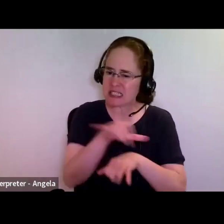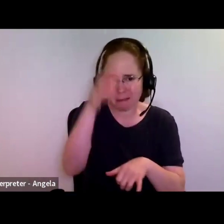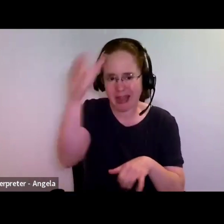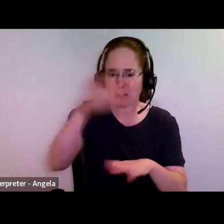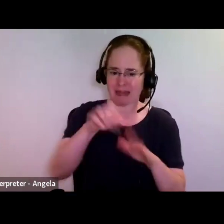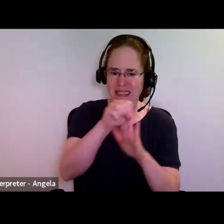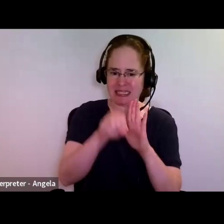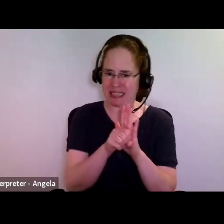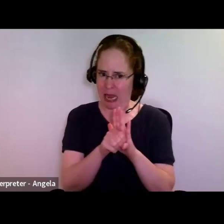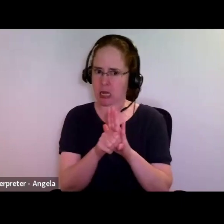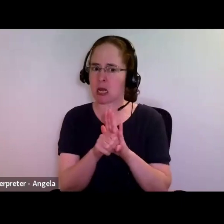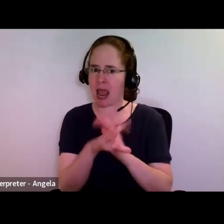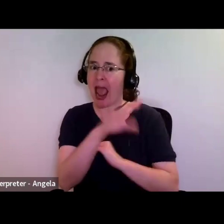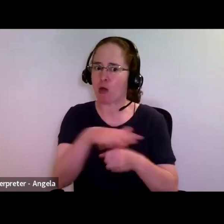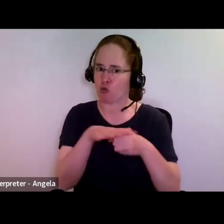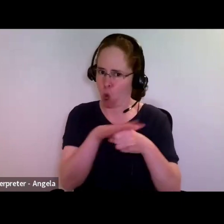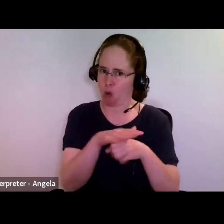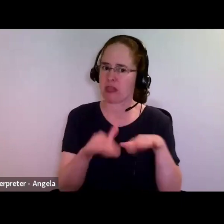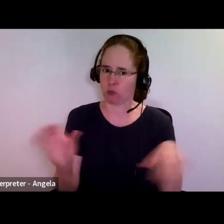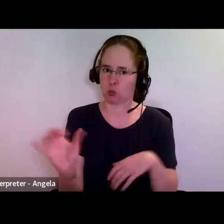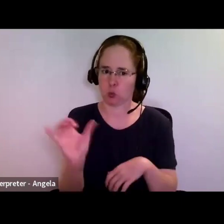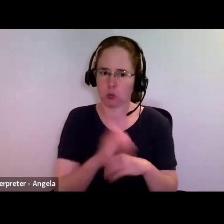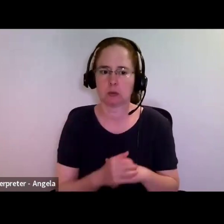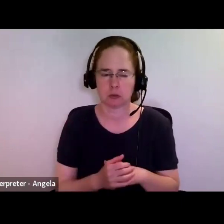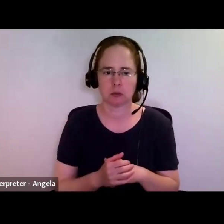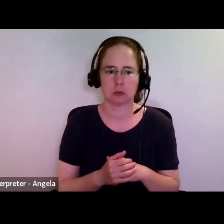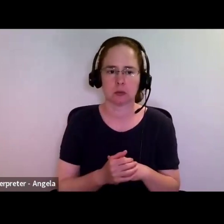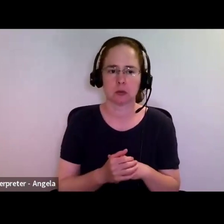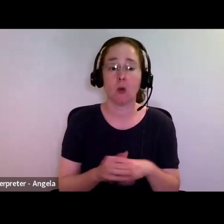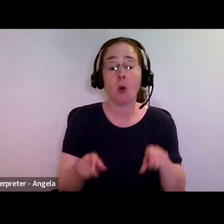level and the local level. And we are also creating connections